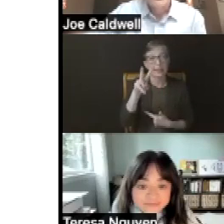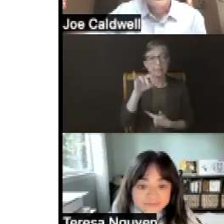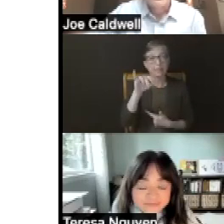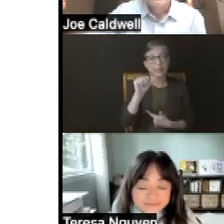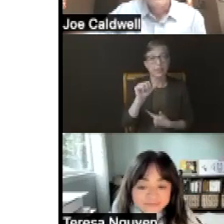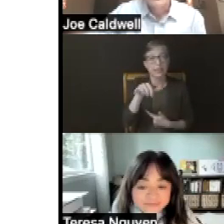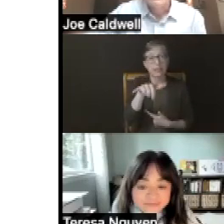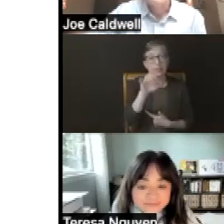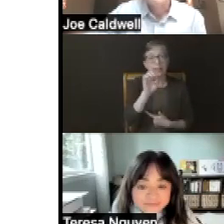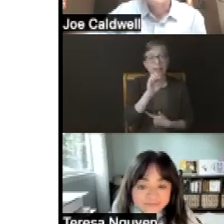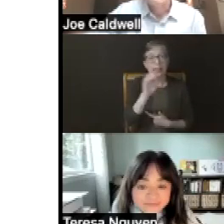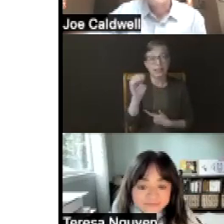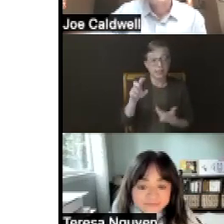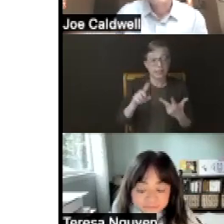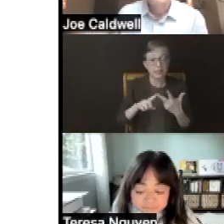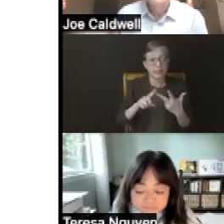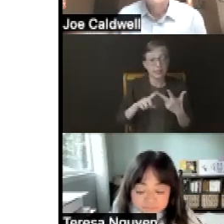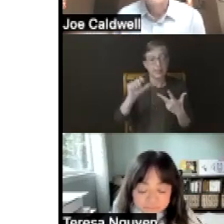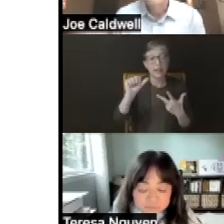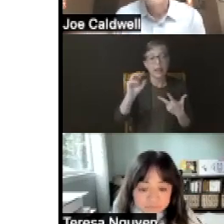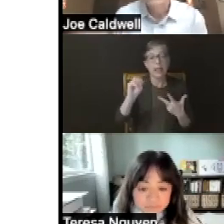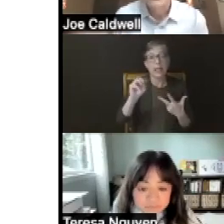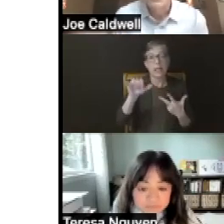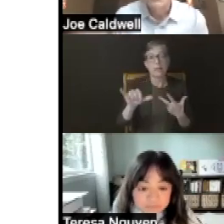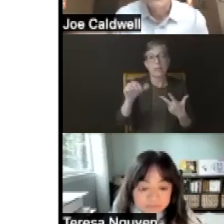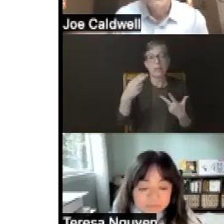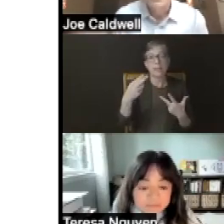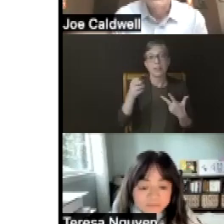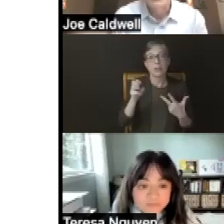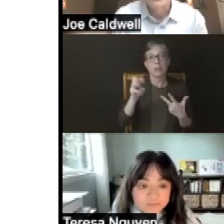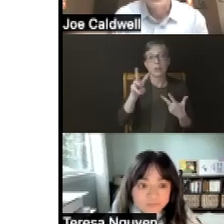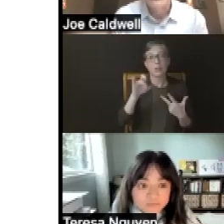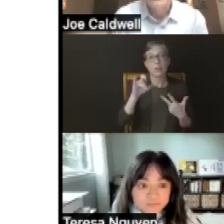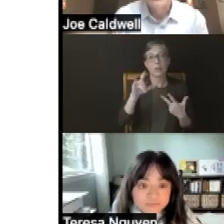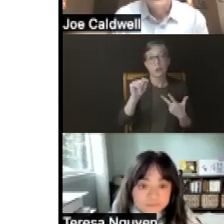Amy Hewitt who's at the University of Minnesota.